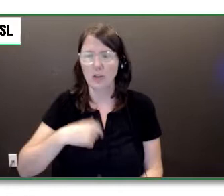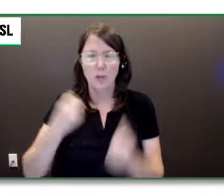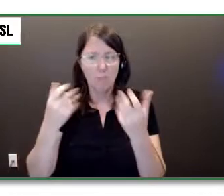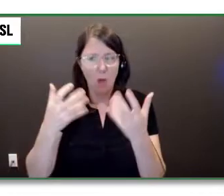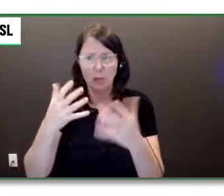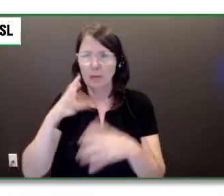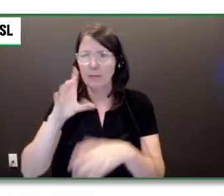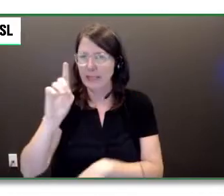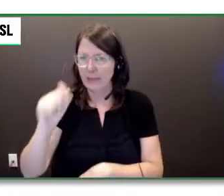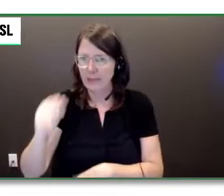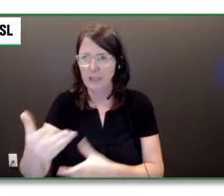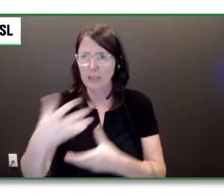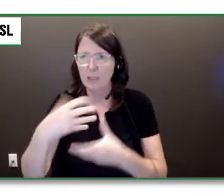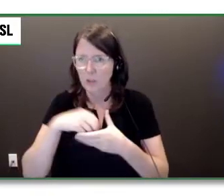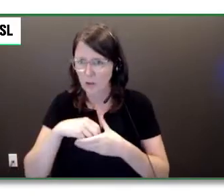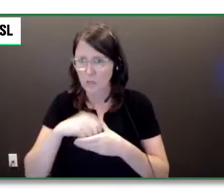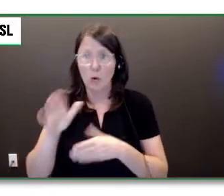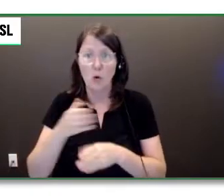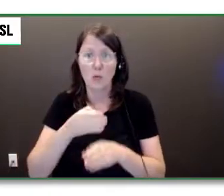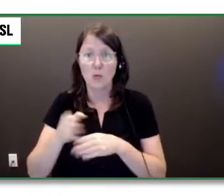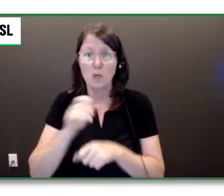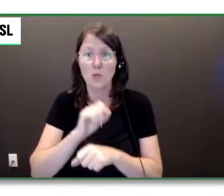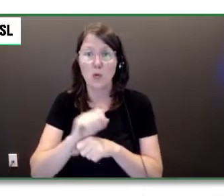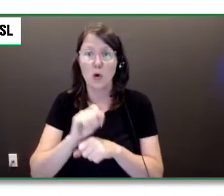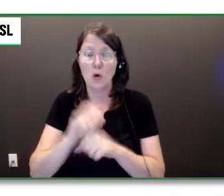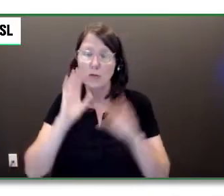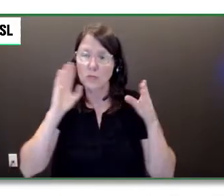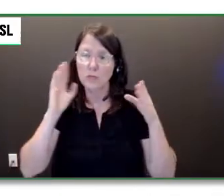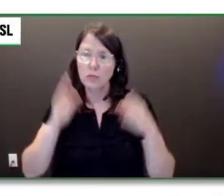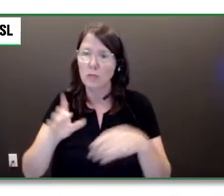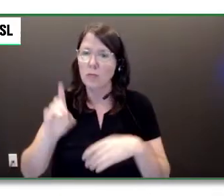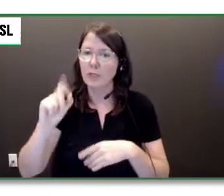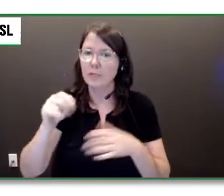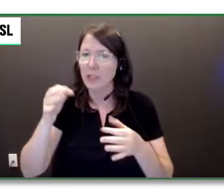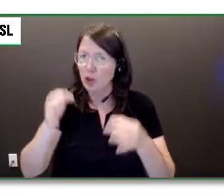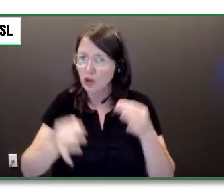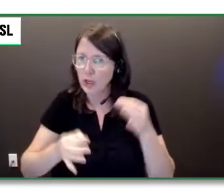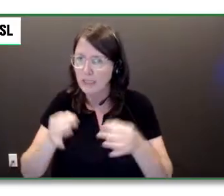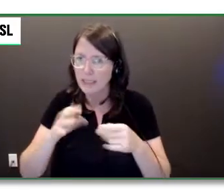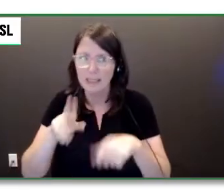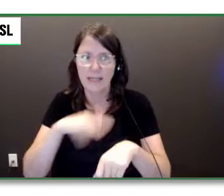disability justice, nature connection, body liberation, and food justice. Through